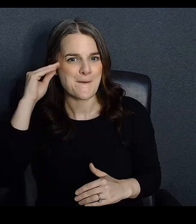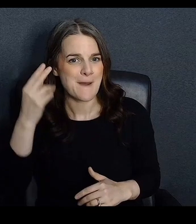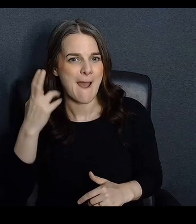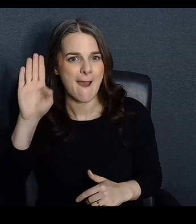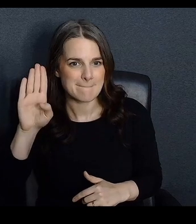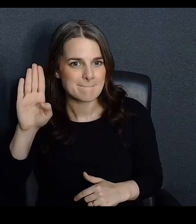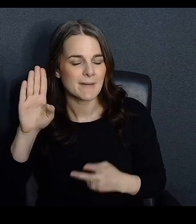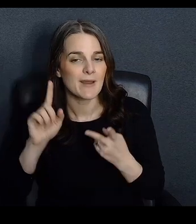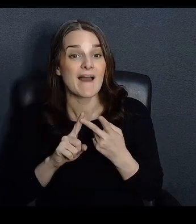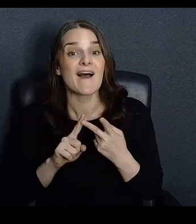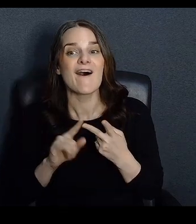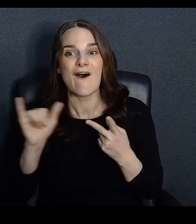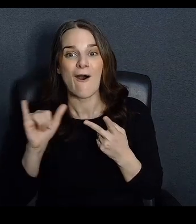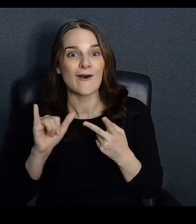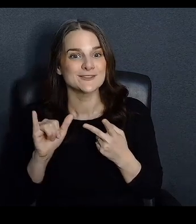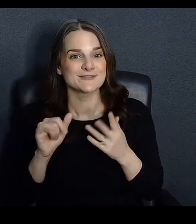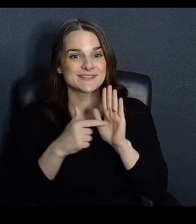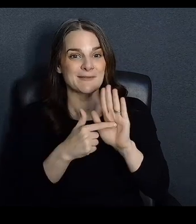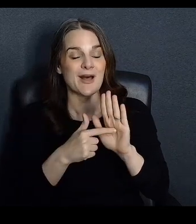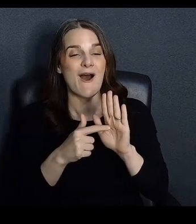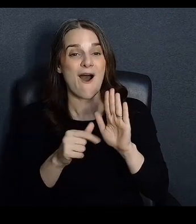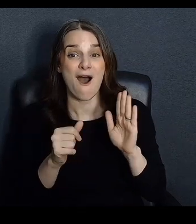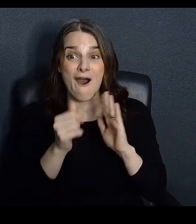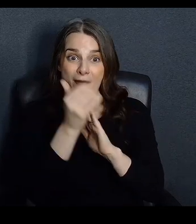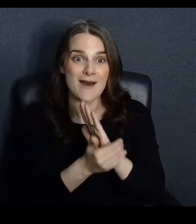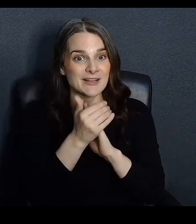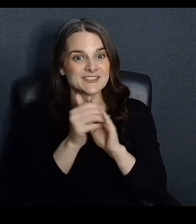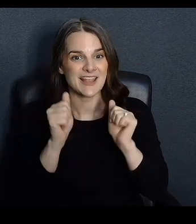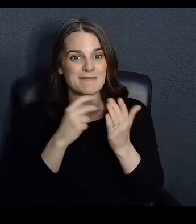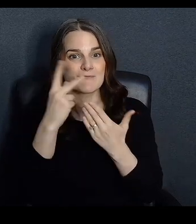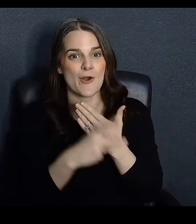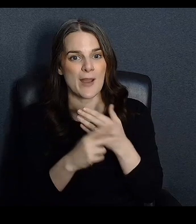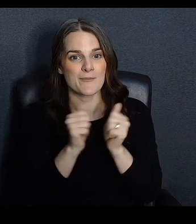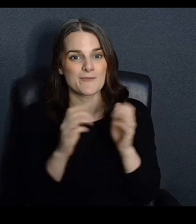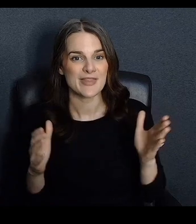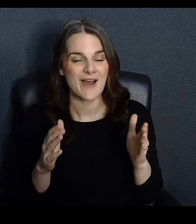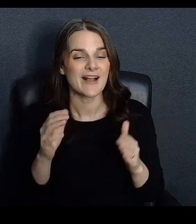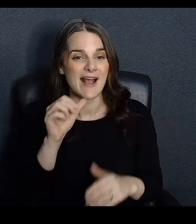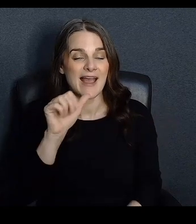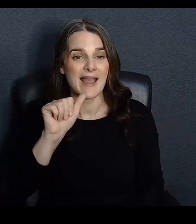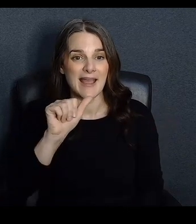And all of the examples on this next slide are automations that you could program without an Amazon Echo, or Google Hub,